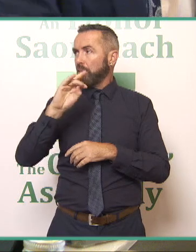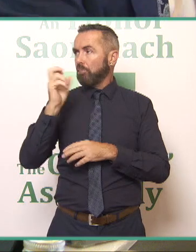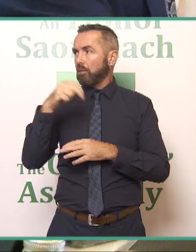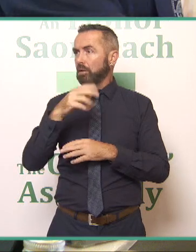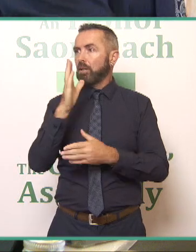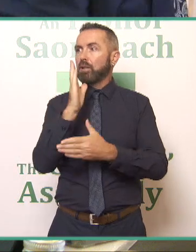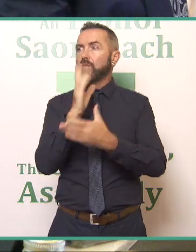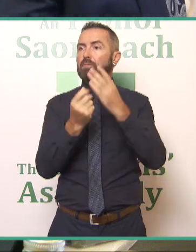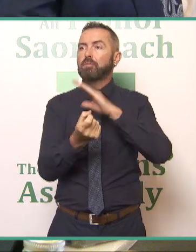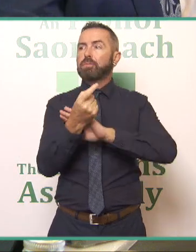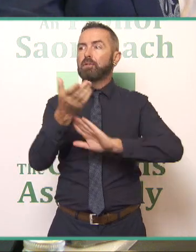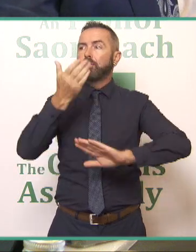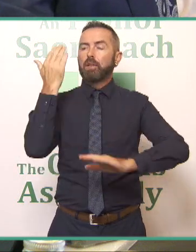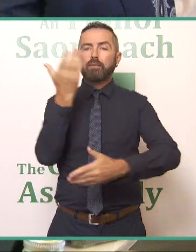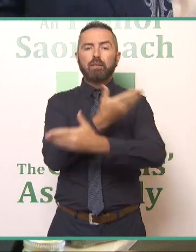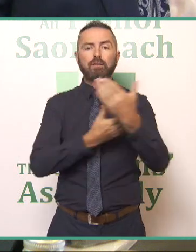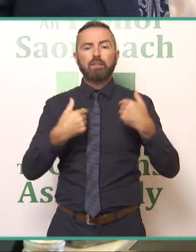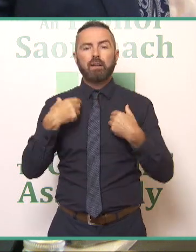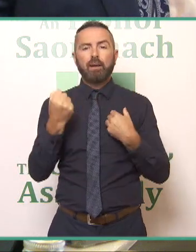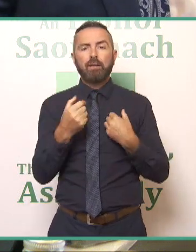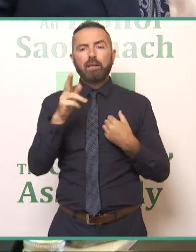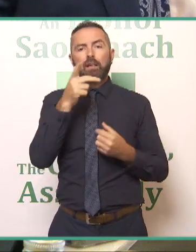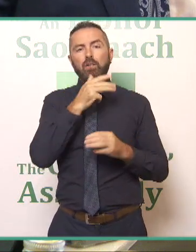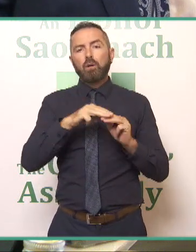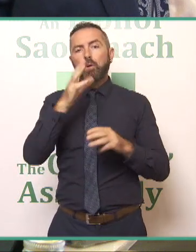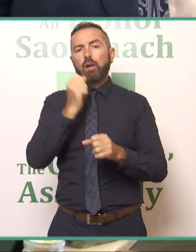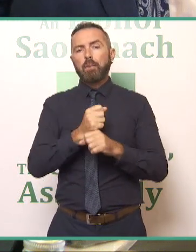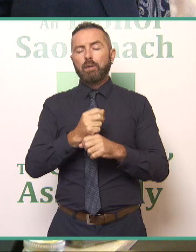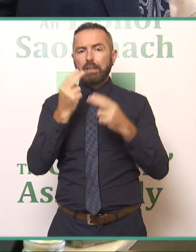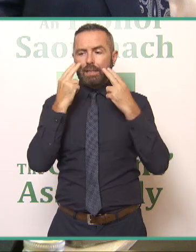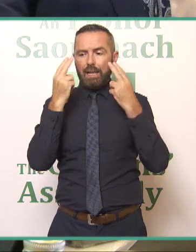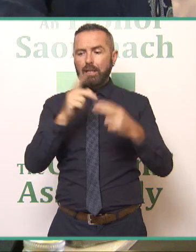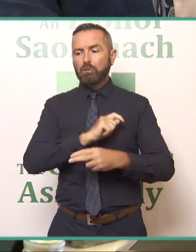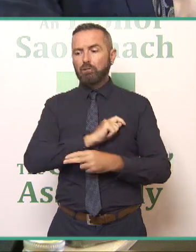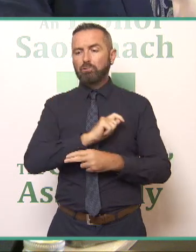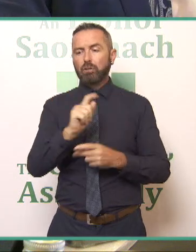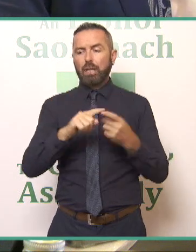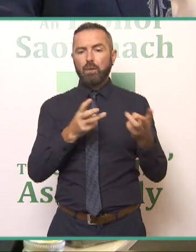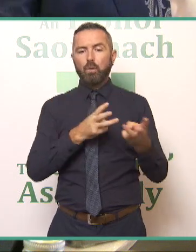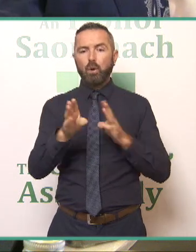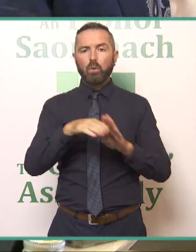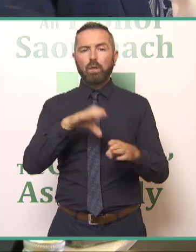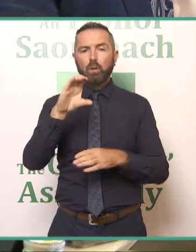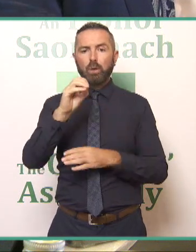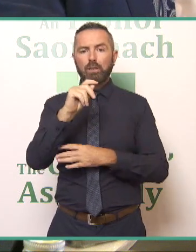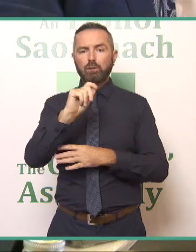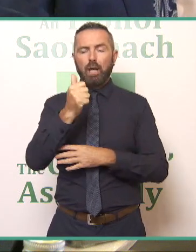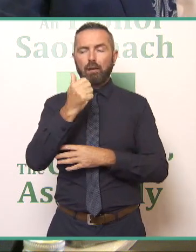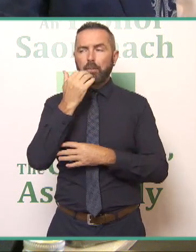conversations. I've had you talk more about nature trust and the work that coaches do in that regard.